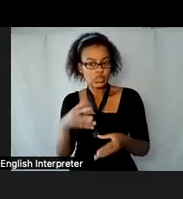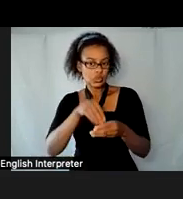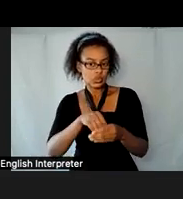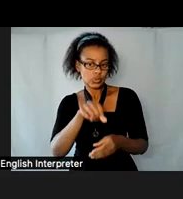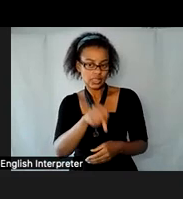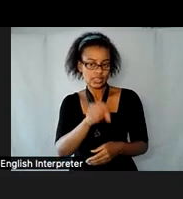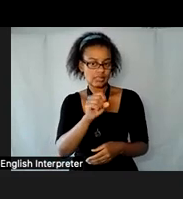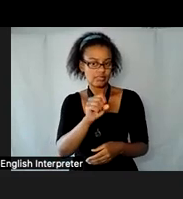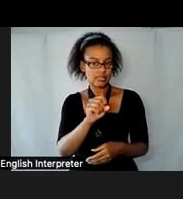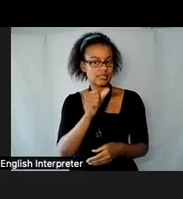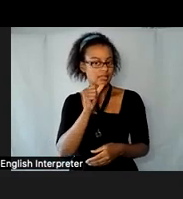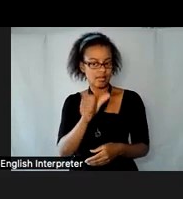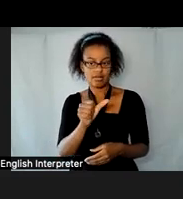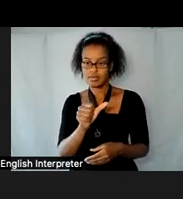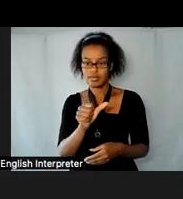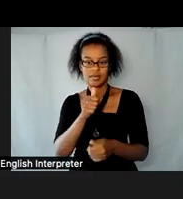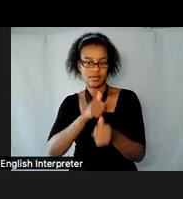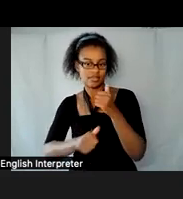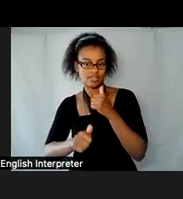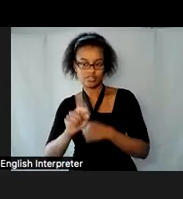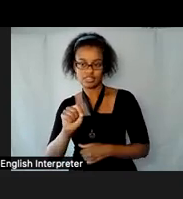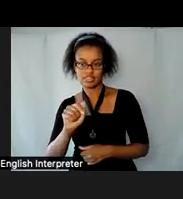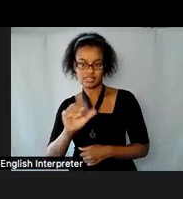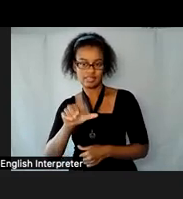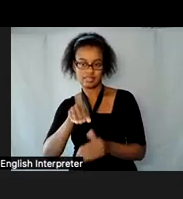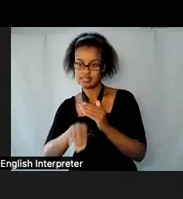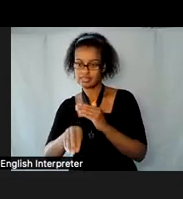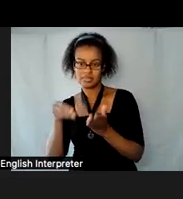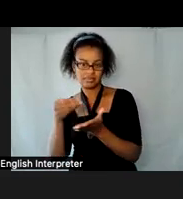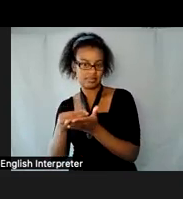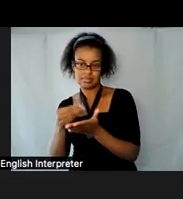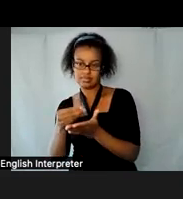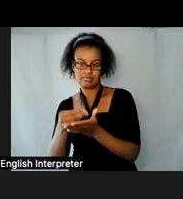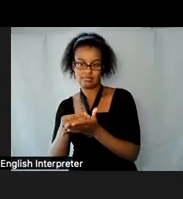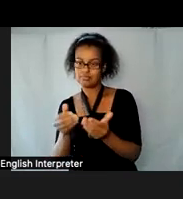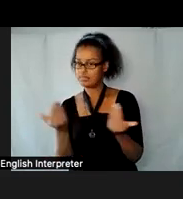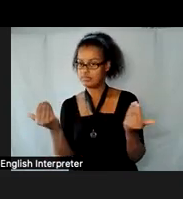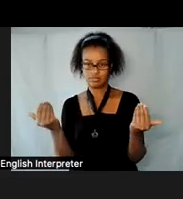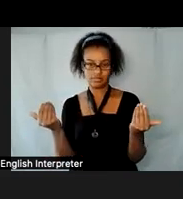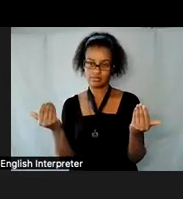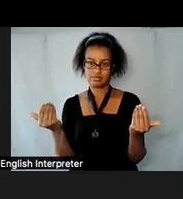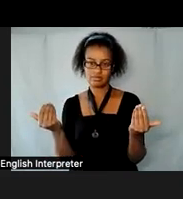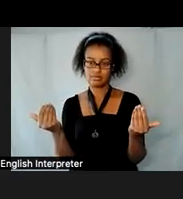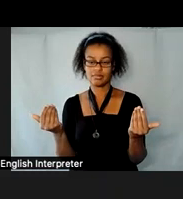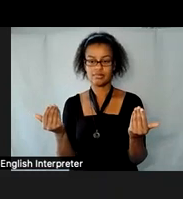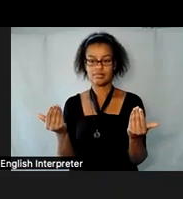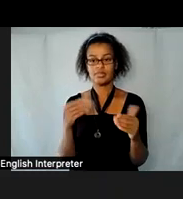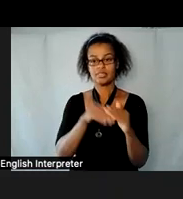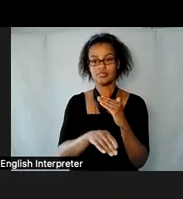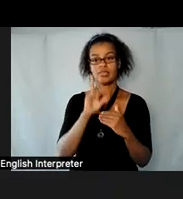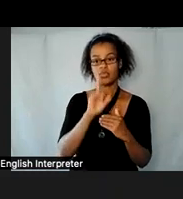And that would come out of your main grant amount, whereas you know, the supports for